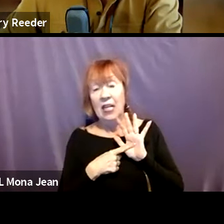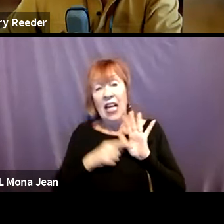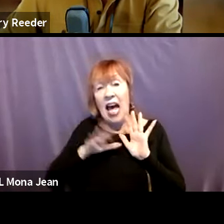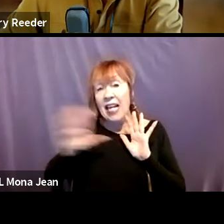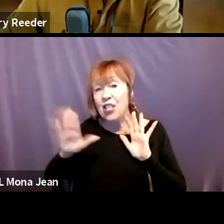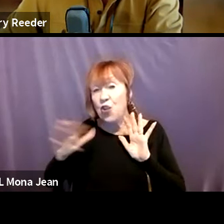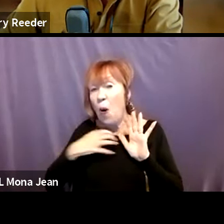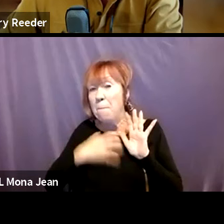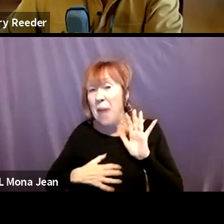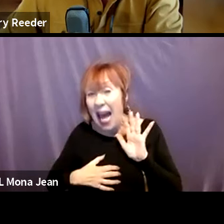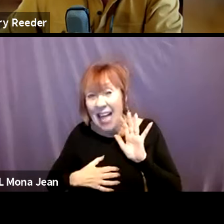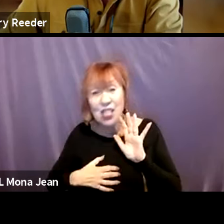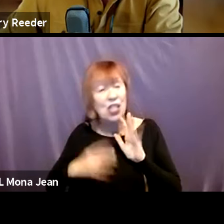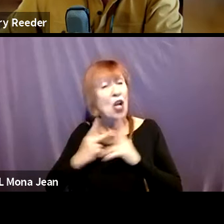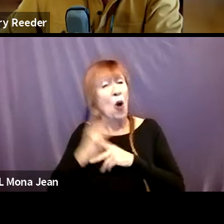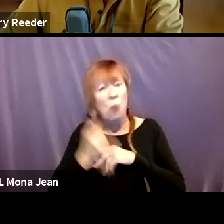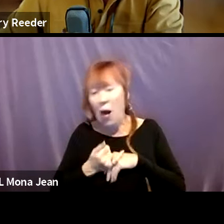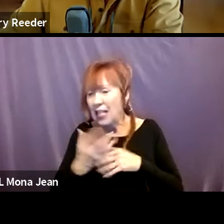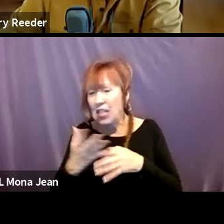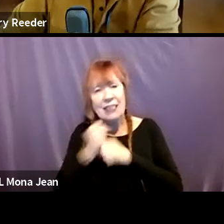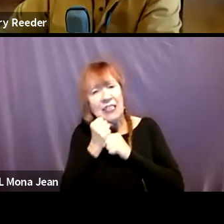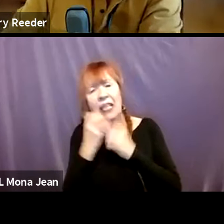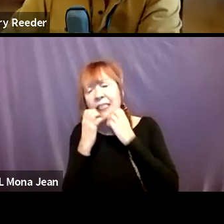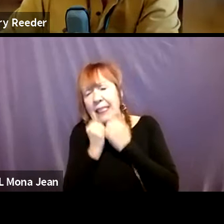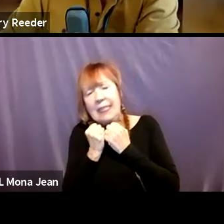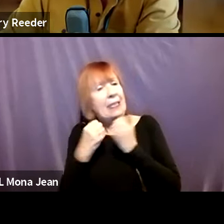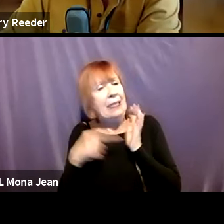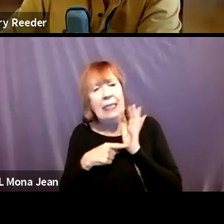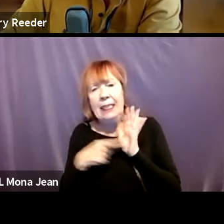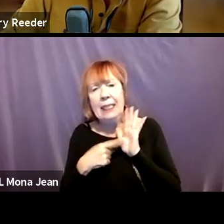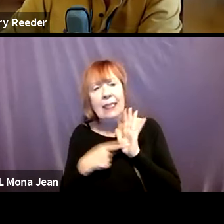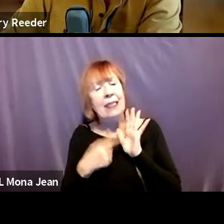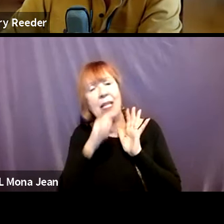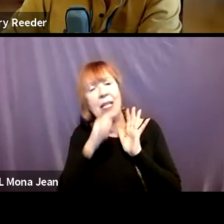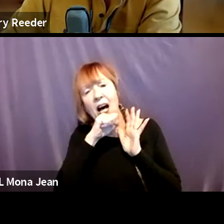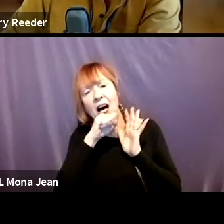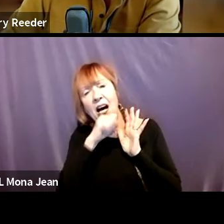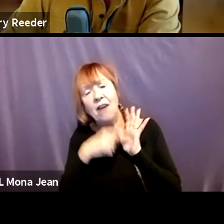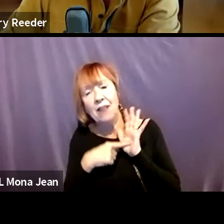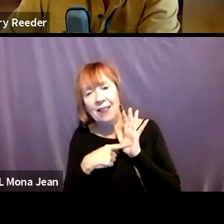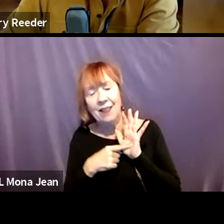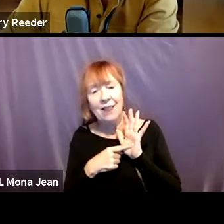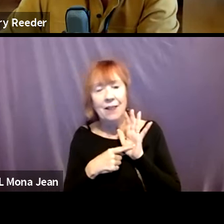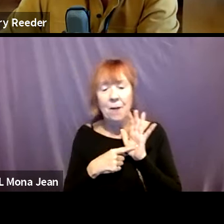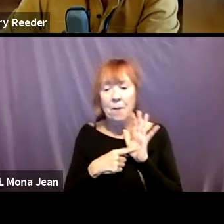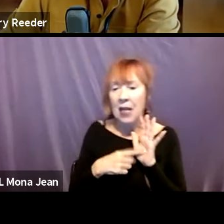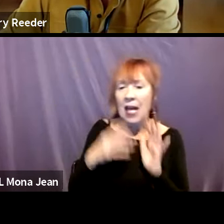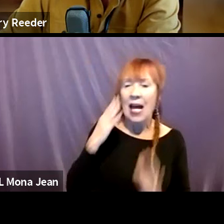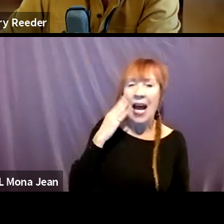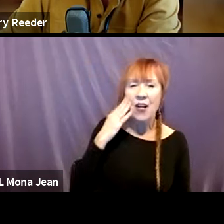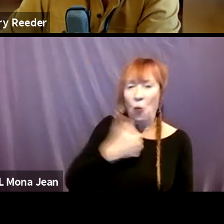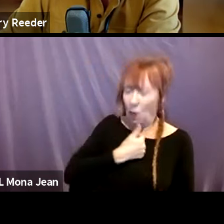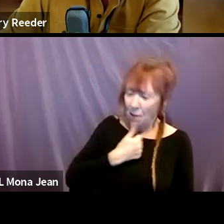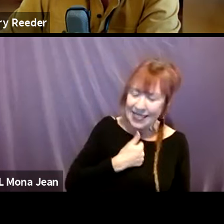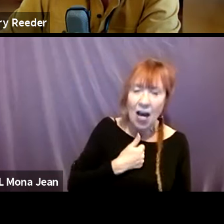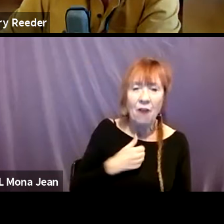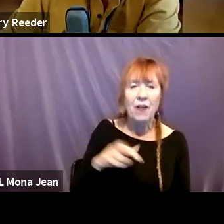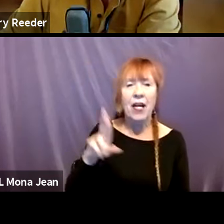sometimes, for myself and other people, like I know Raphael Bob-Waksberg, when he pitched "BoJack",